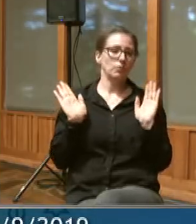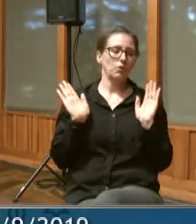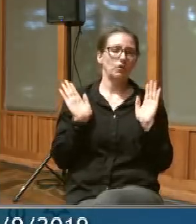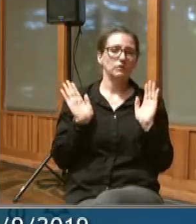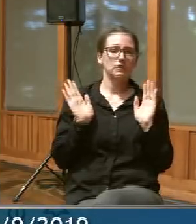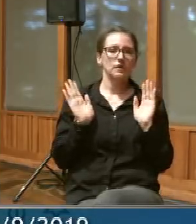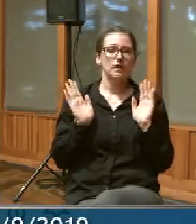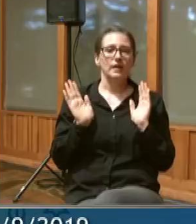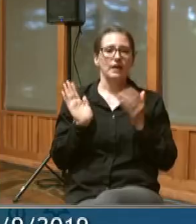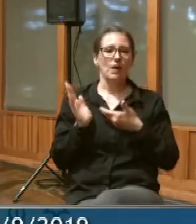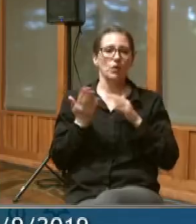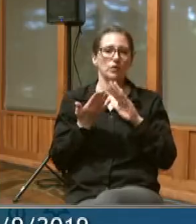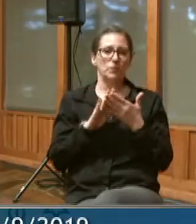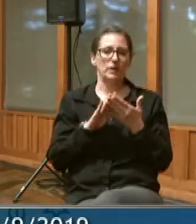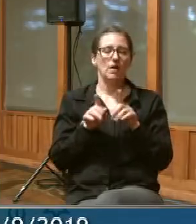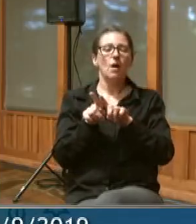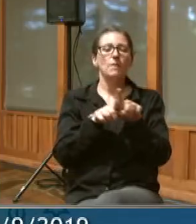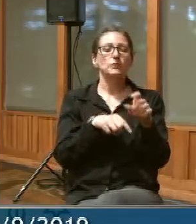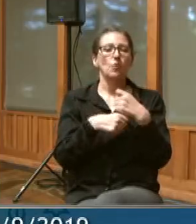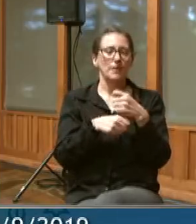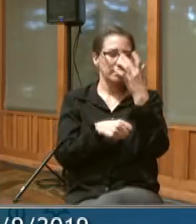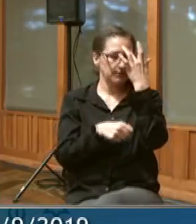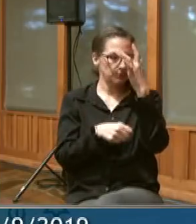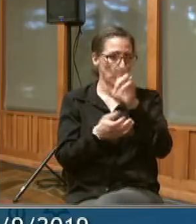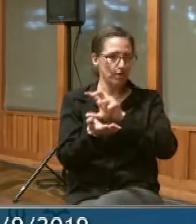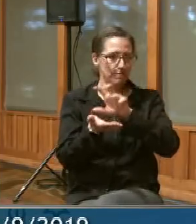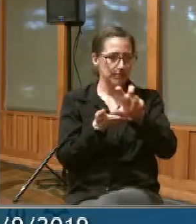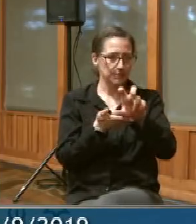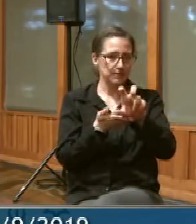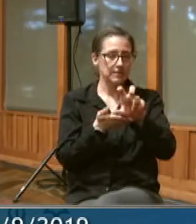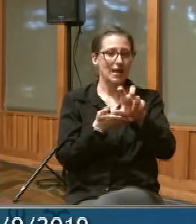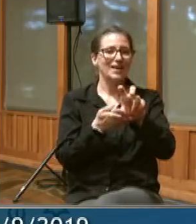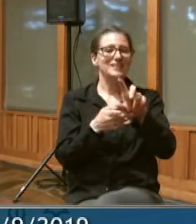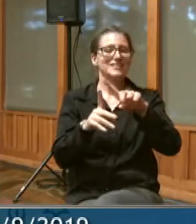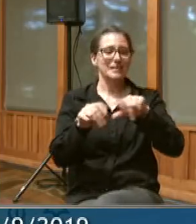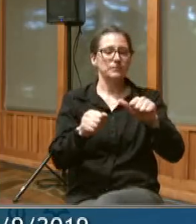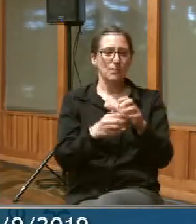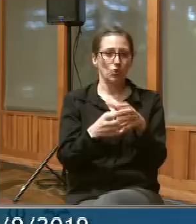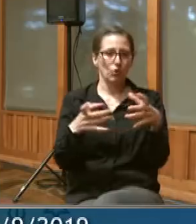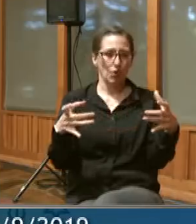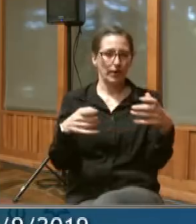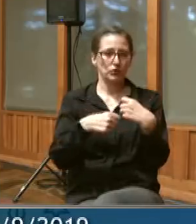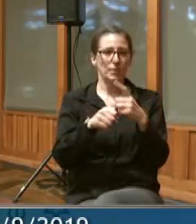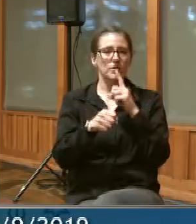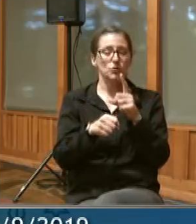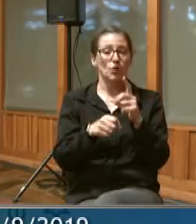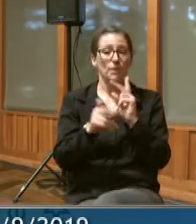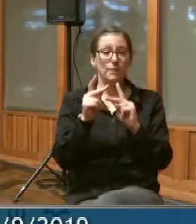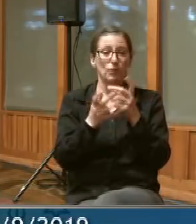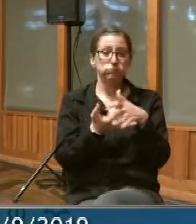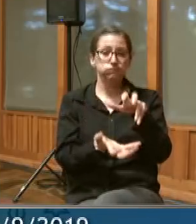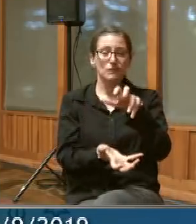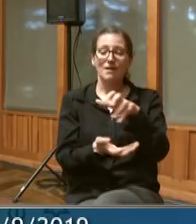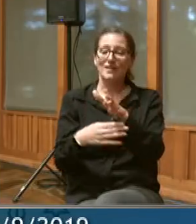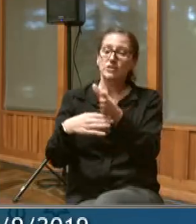NATURE OF OUR CITY AND PRIORITIZING SUPPORT FOR THE MOST VULNERABLE IN OUR COMMUNITY. I'M ALSO MAKING SMART INVESTMENTS AS WE GROW TO ENSURE